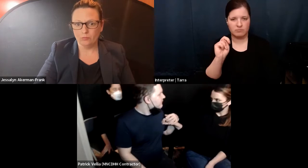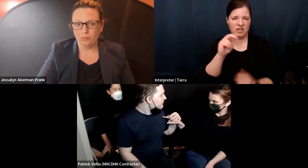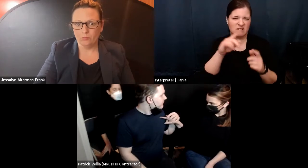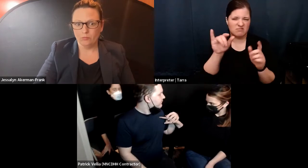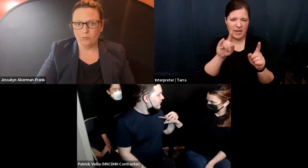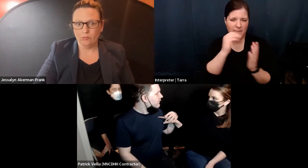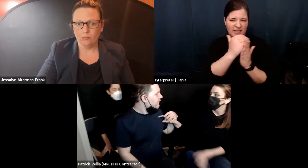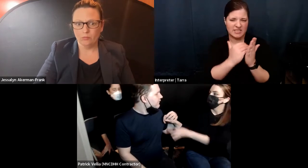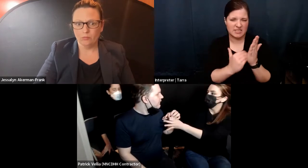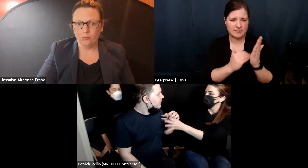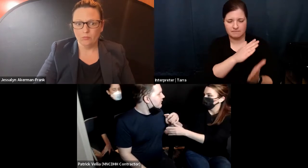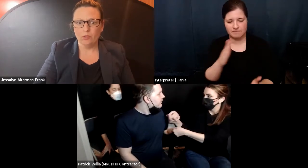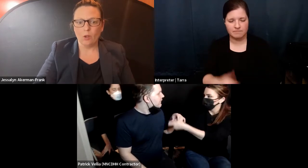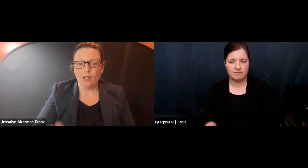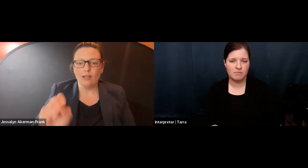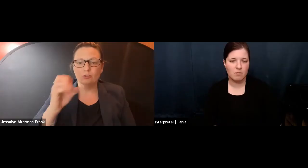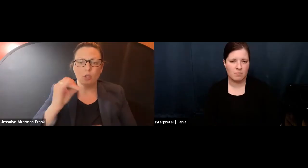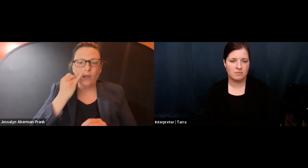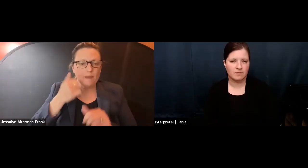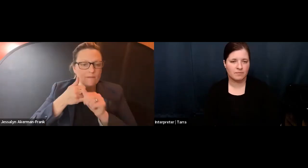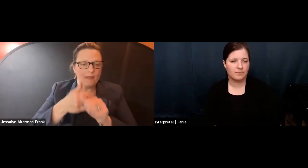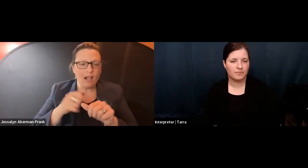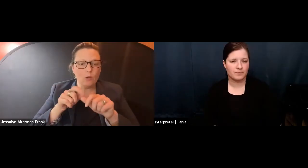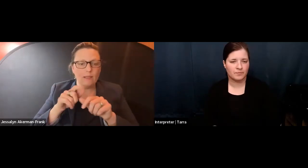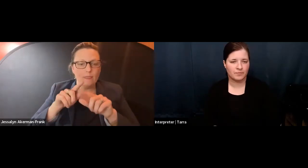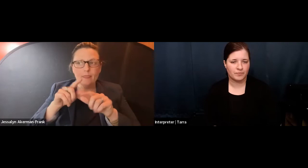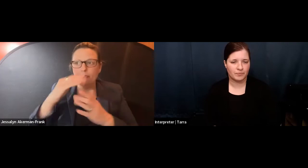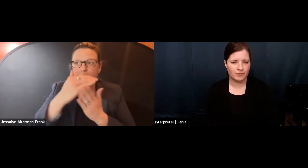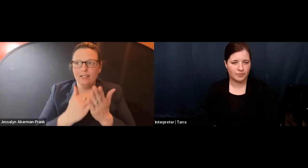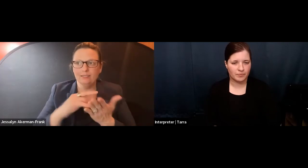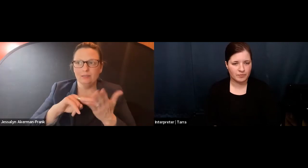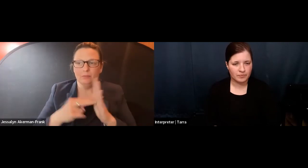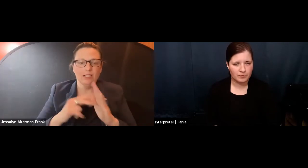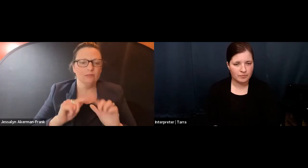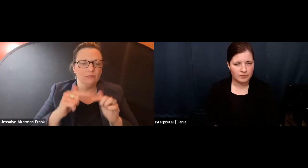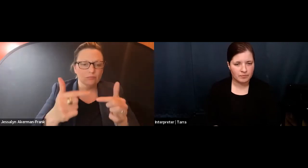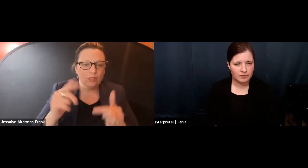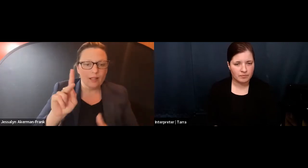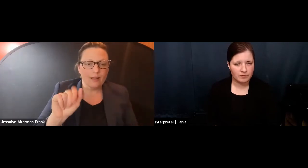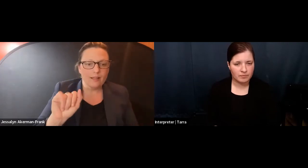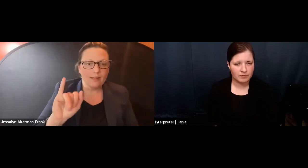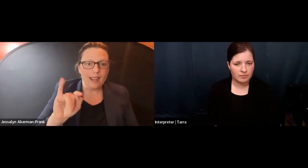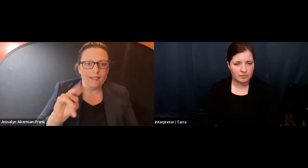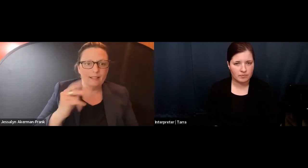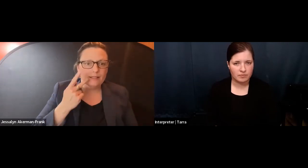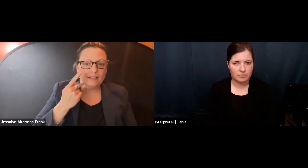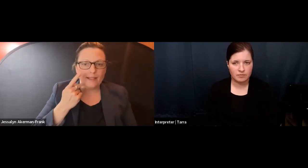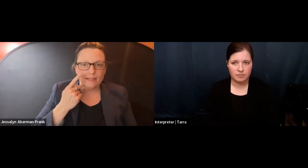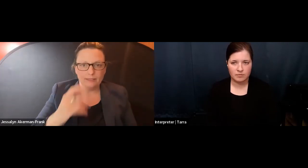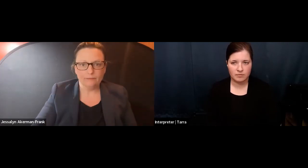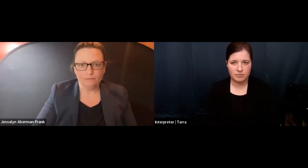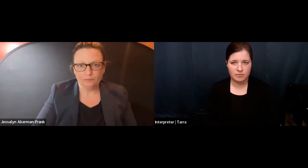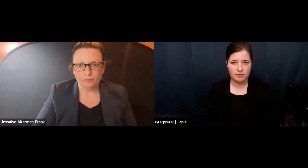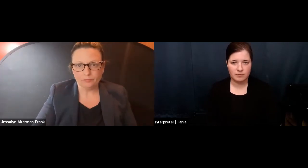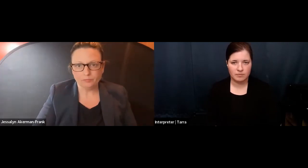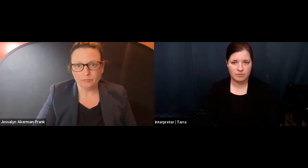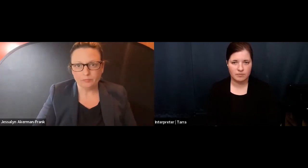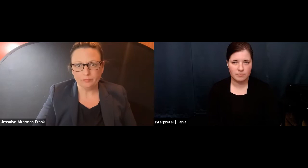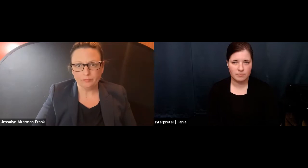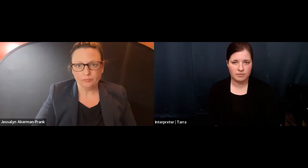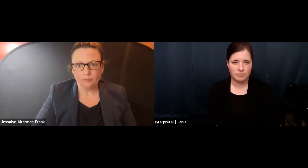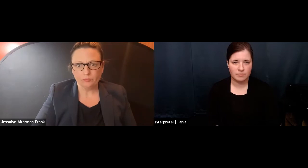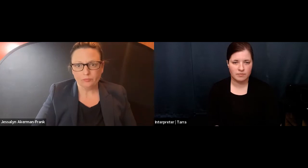Patrick: Jon first, Lolly, Erin.